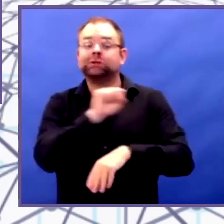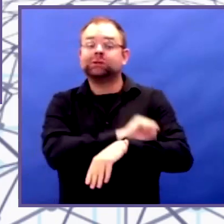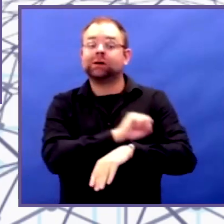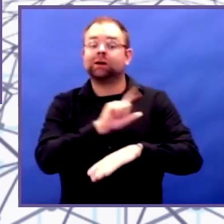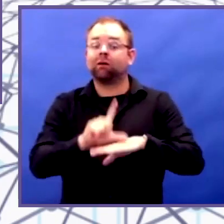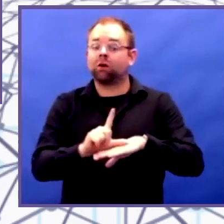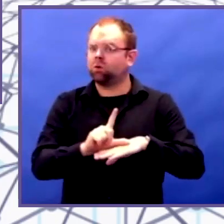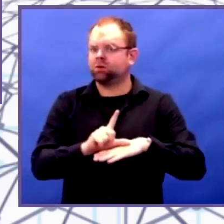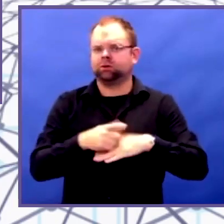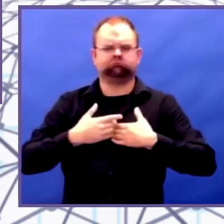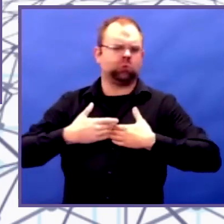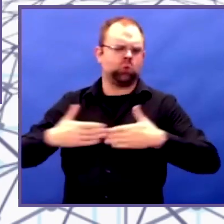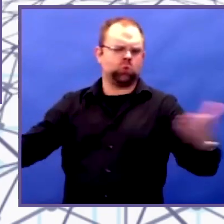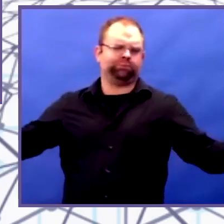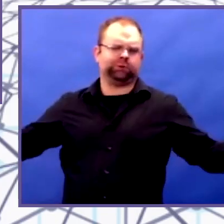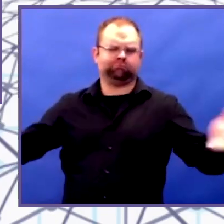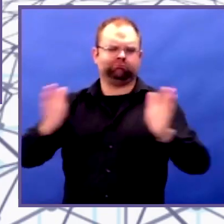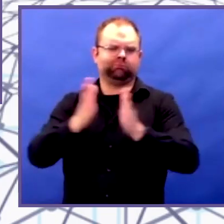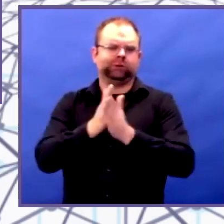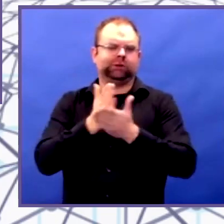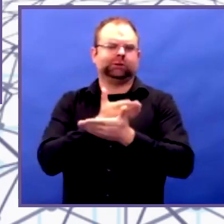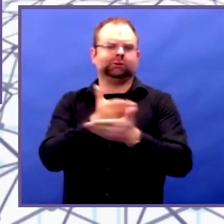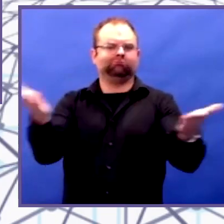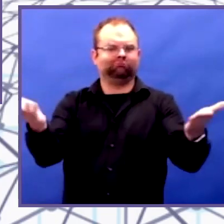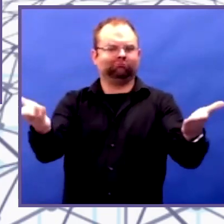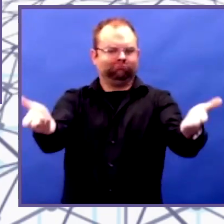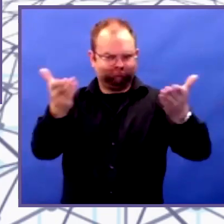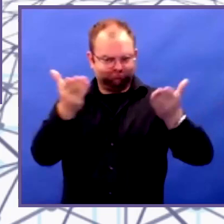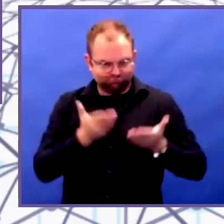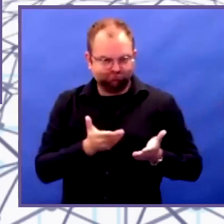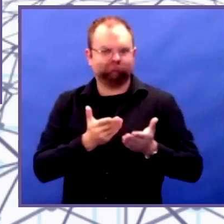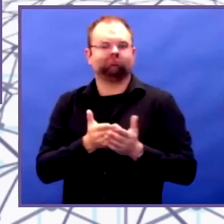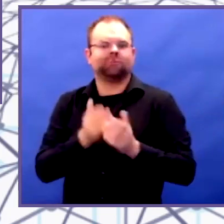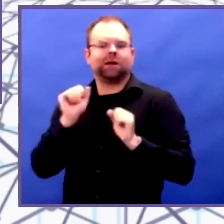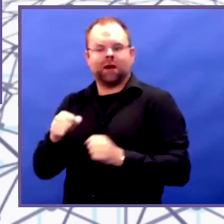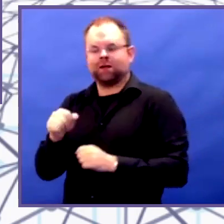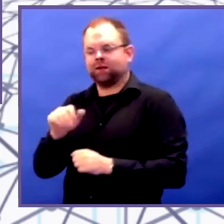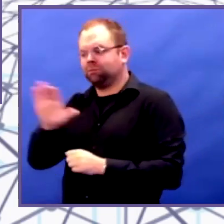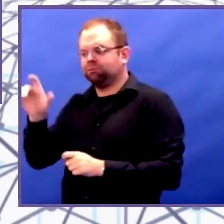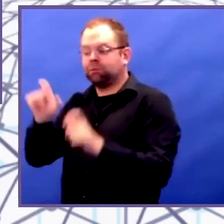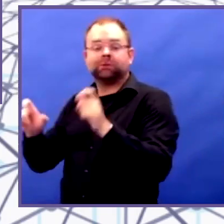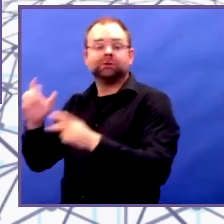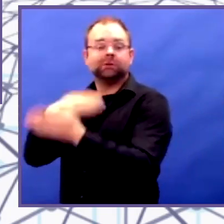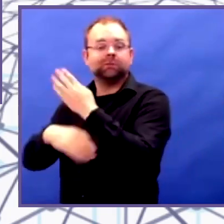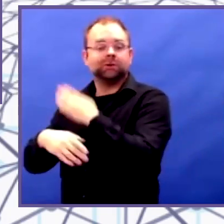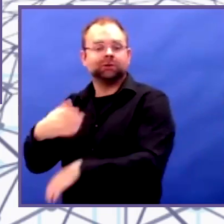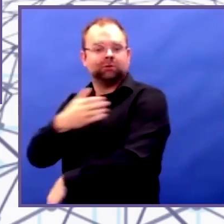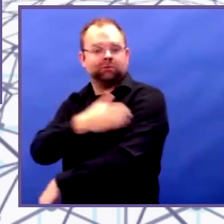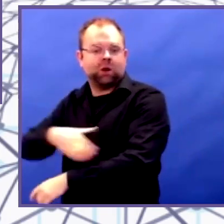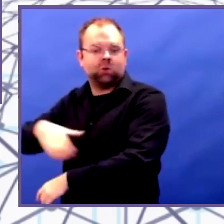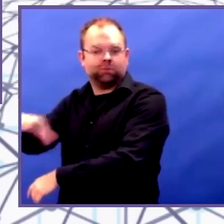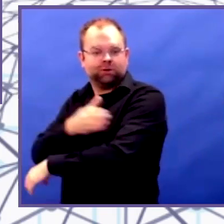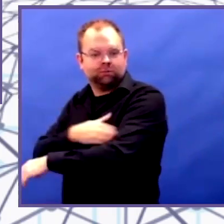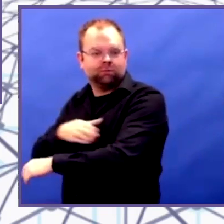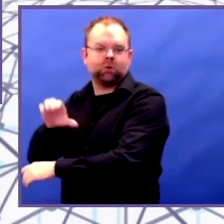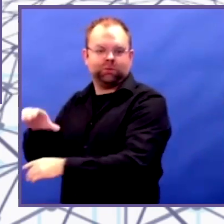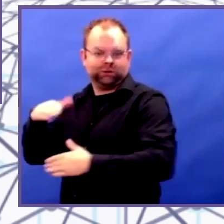Now, those ones can be used to mentor our persons with disabilities in informal settlement